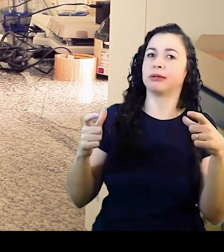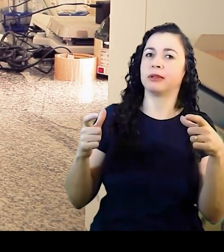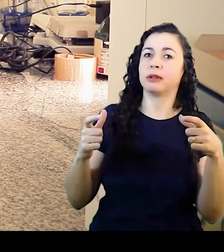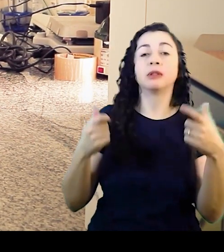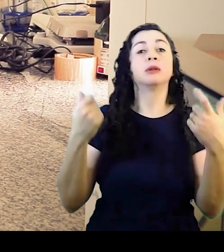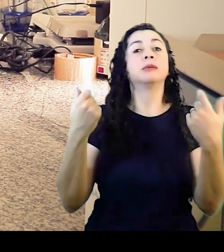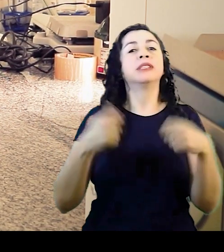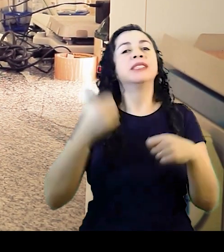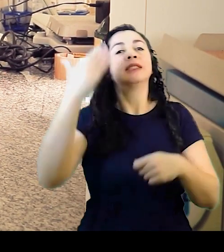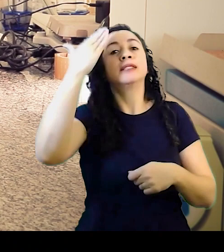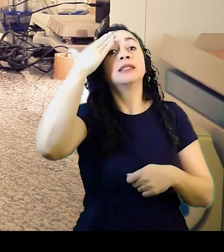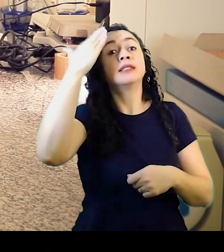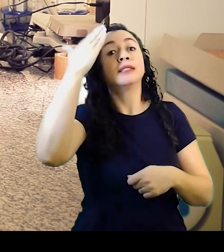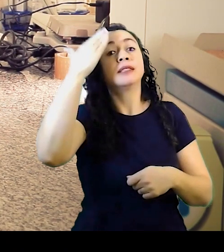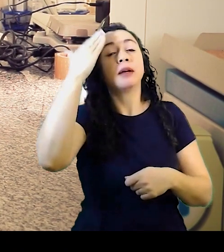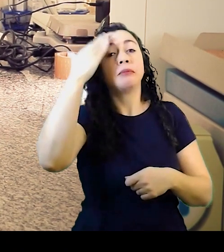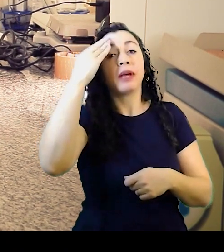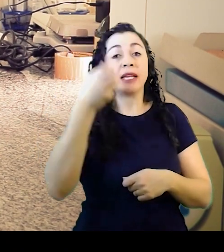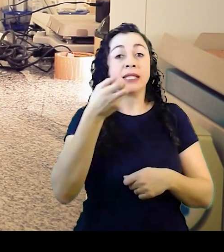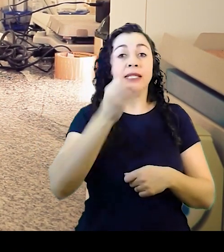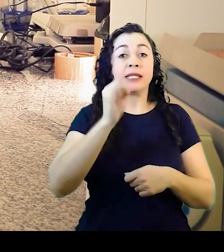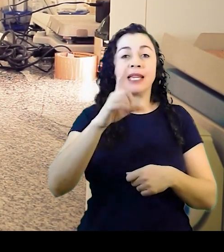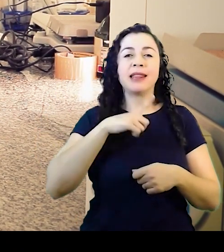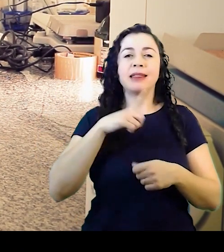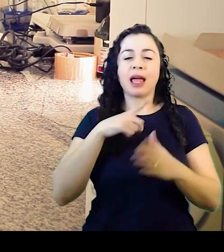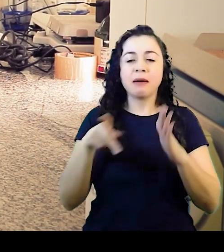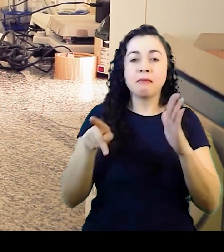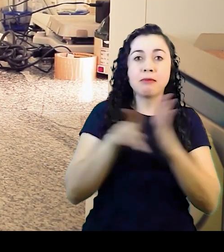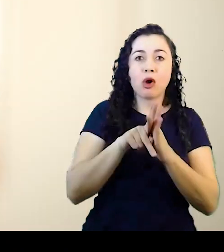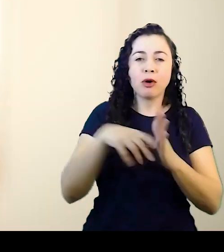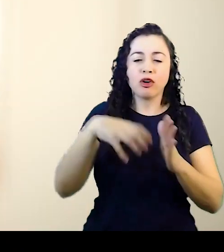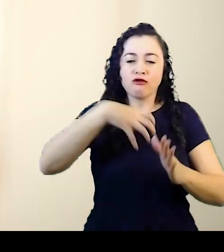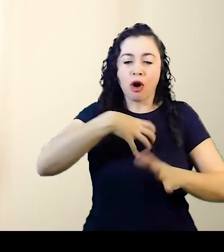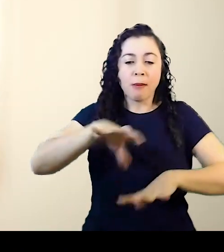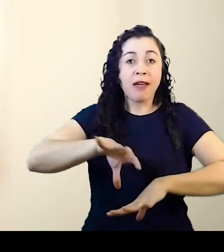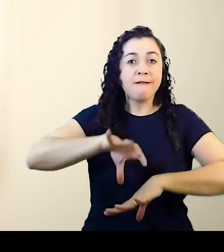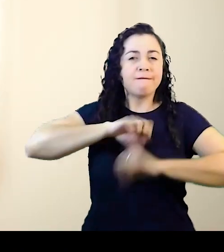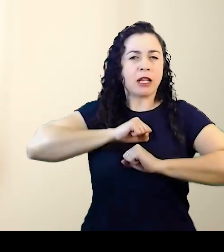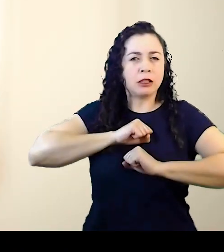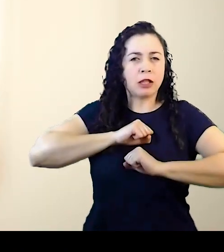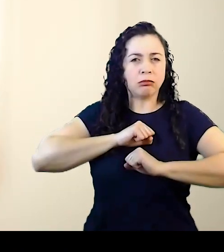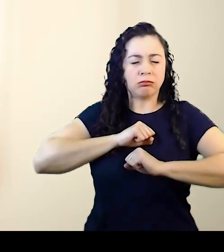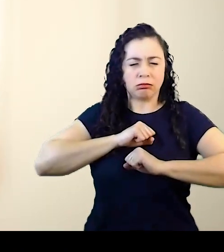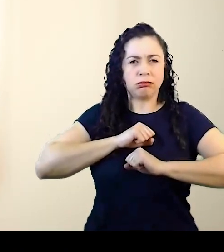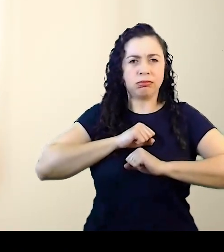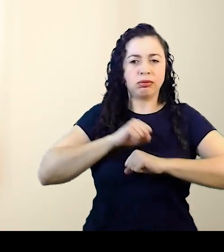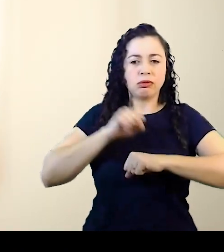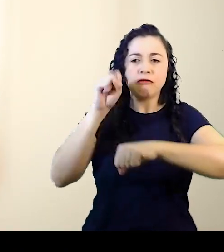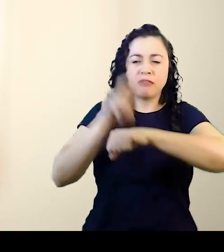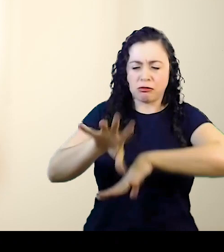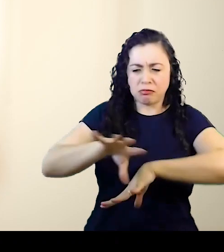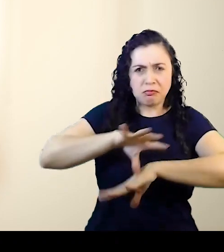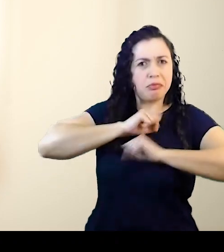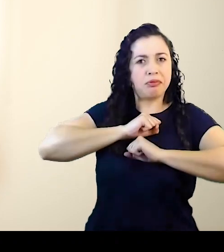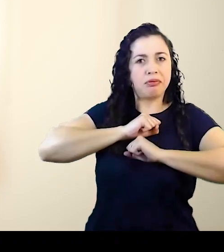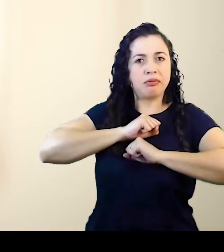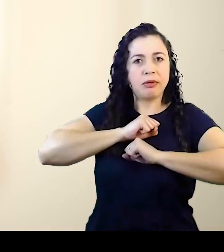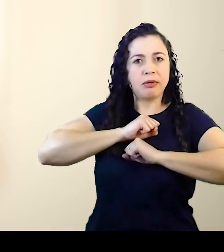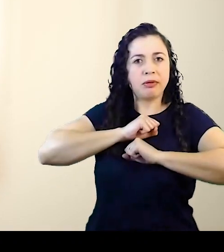if some mechanisms of virus infection depend on pathways